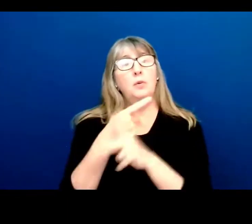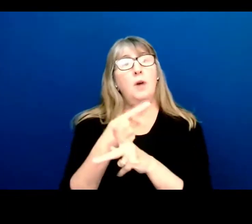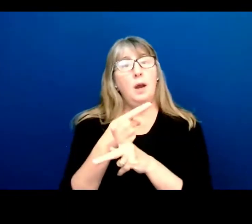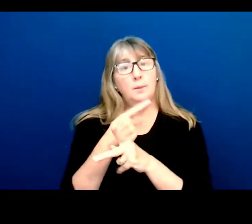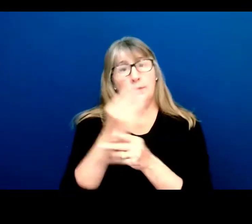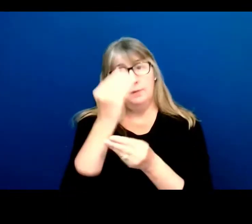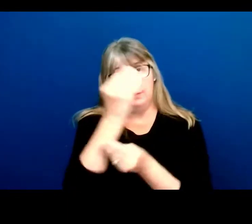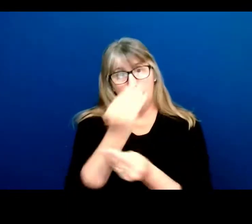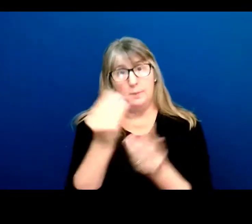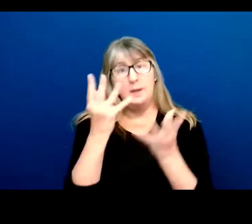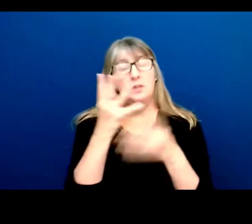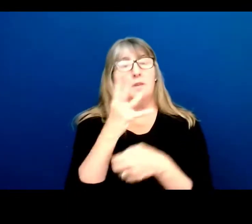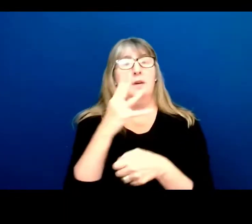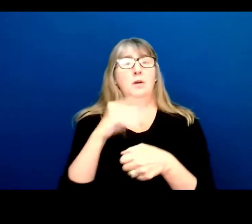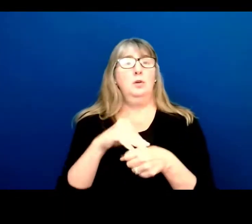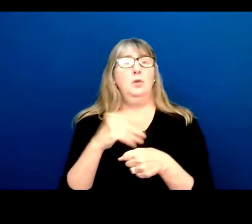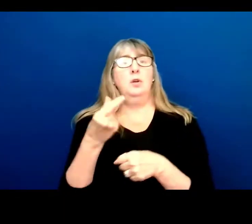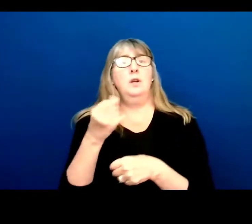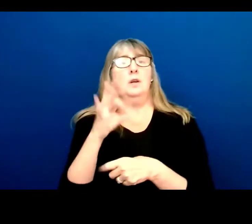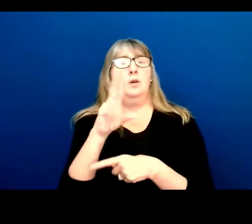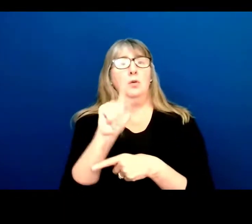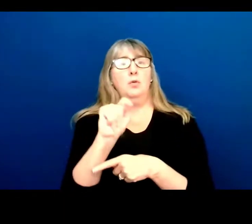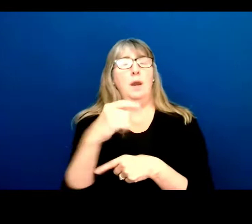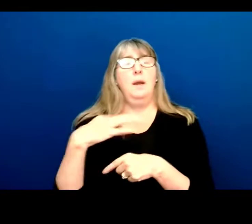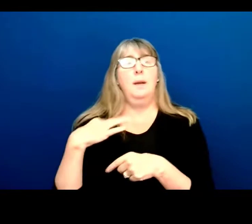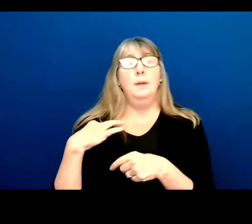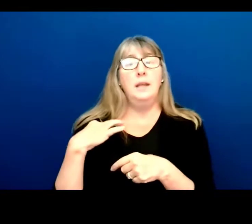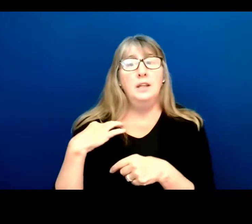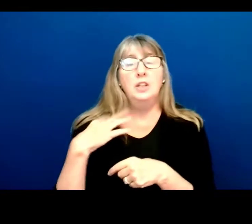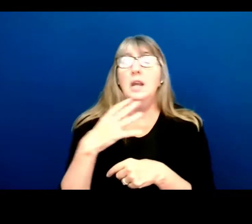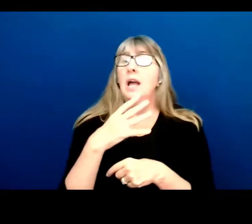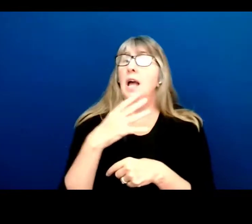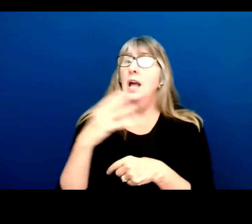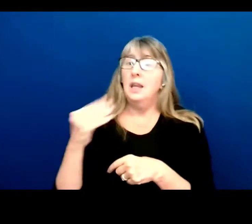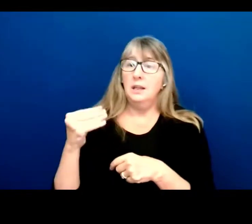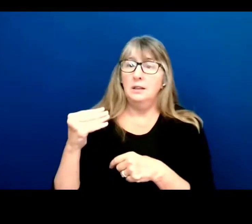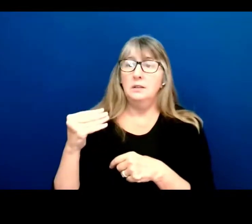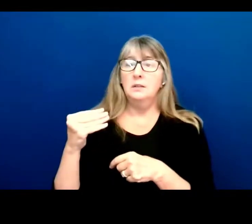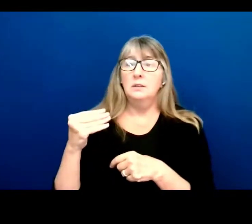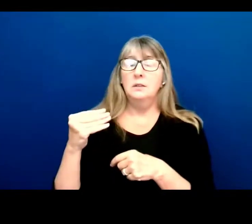that are included in a grant application and also in publications.